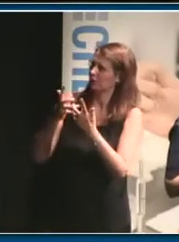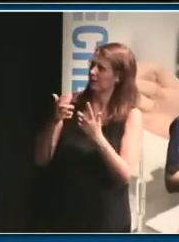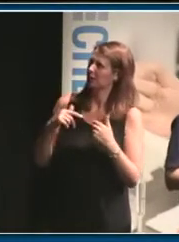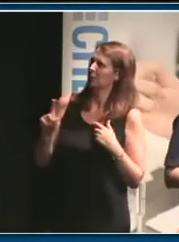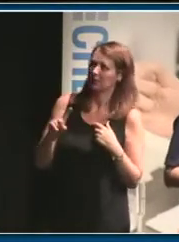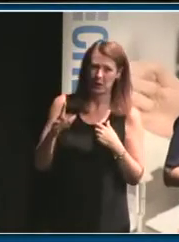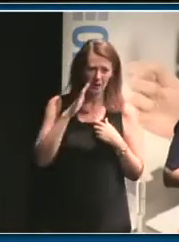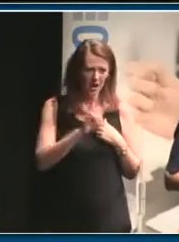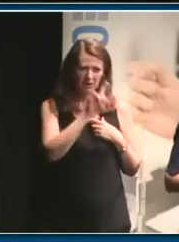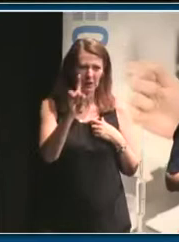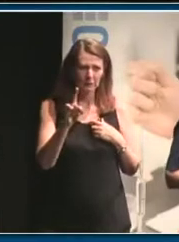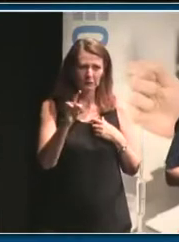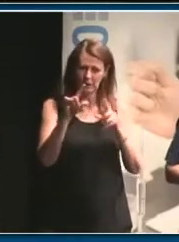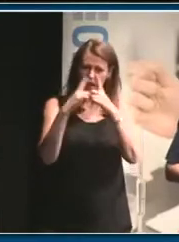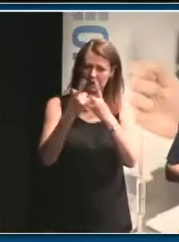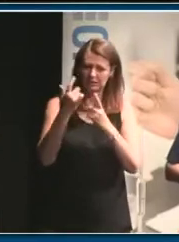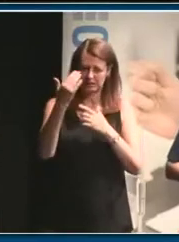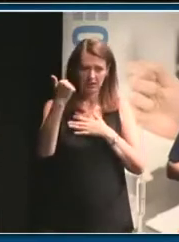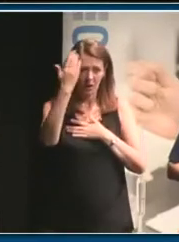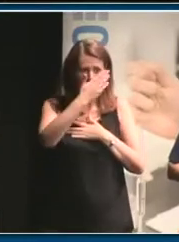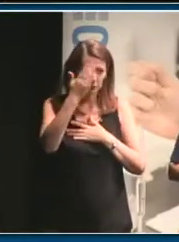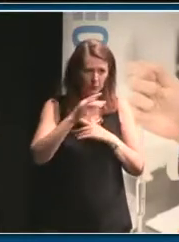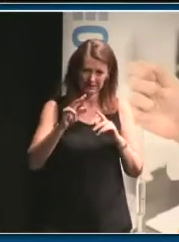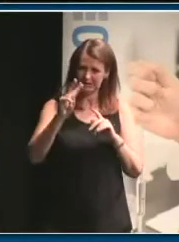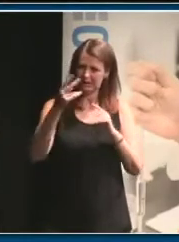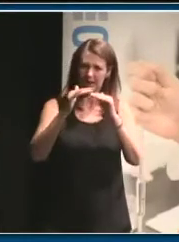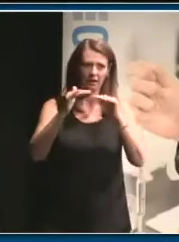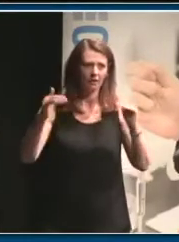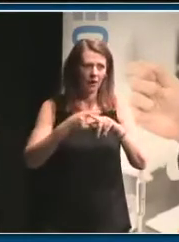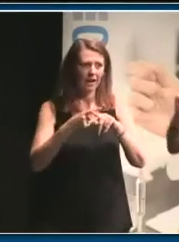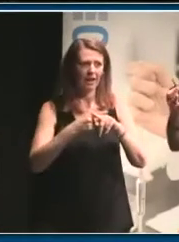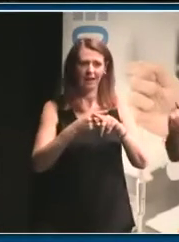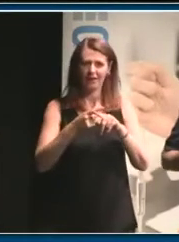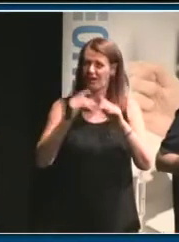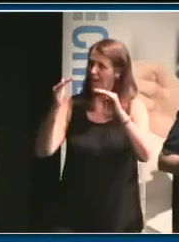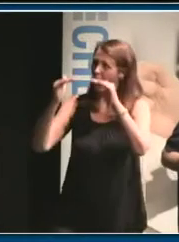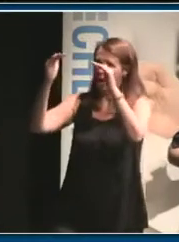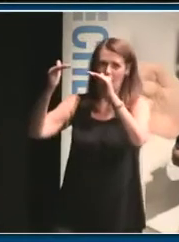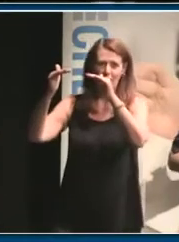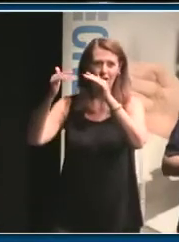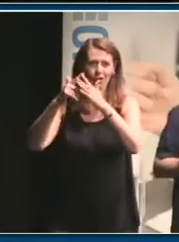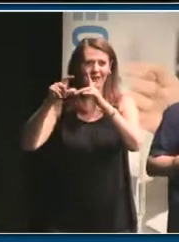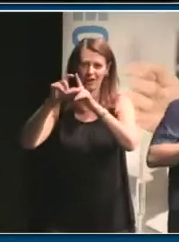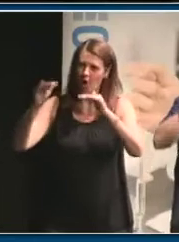in high school in English, on the second floor, I thought that was higher ed! I didn't know but all